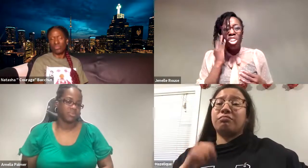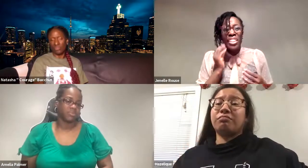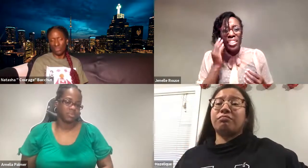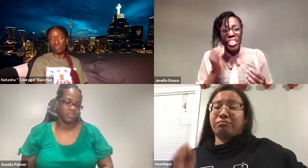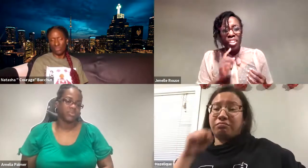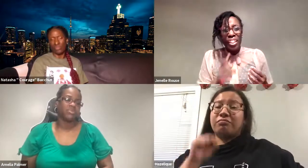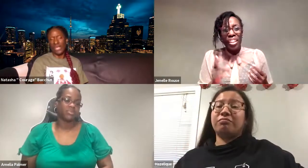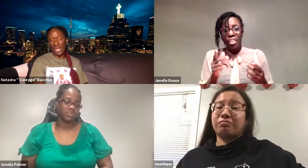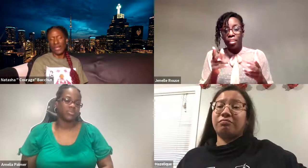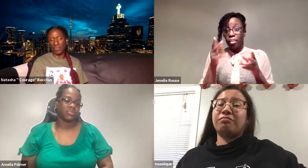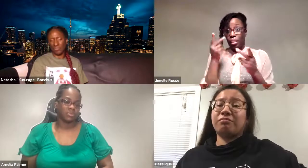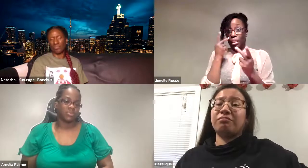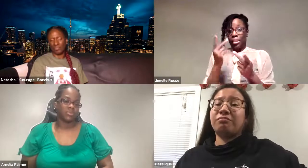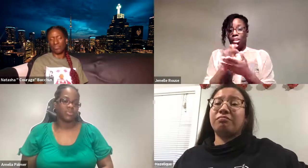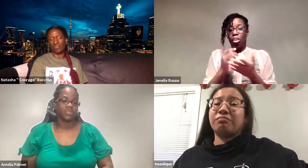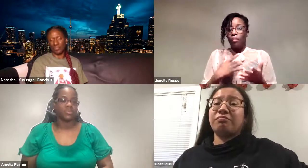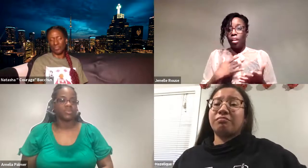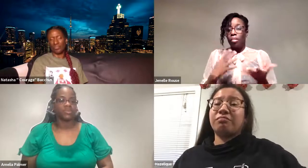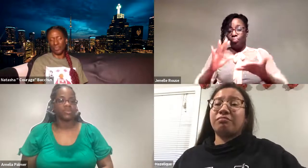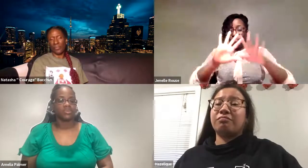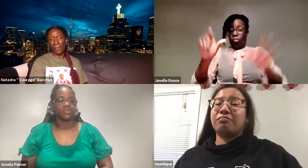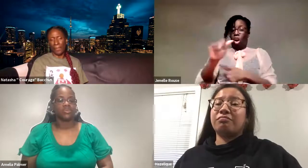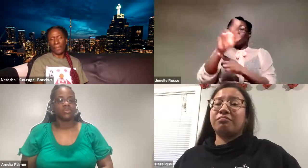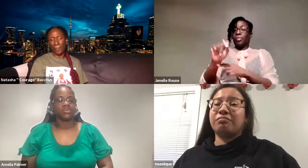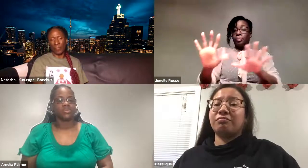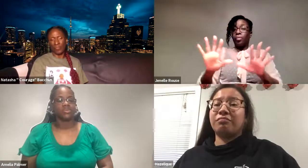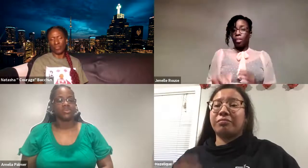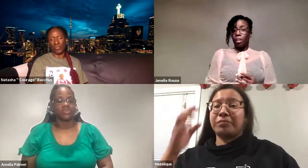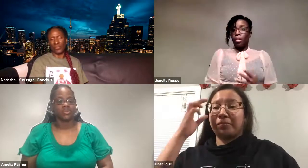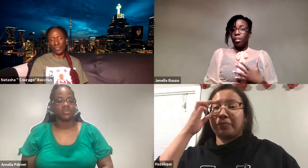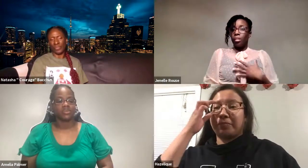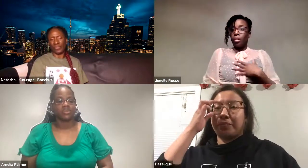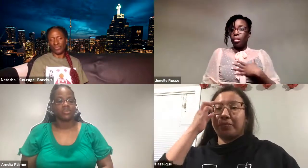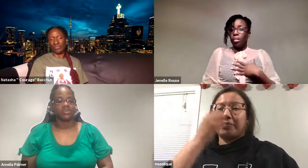and it's just... all of this has really influenced me and so much of us so much. okay so let me pose